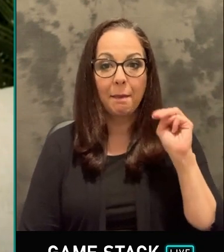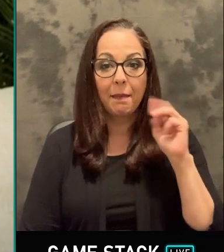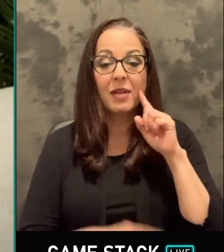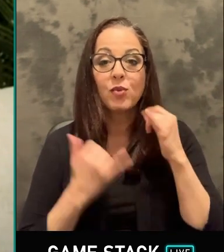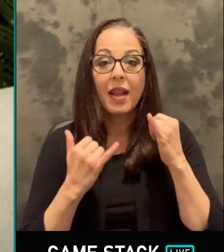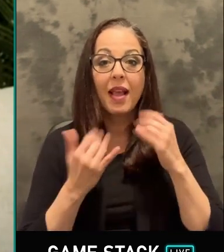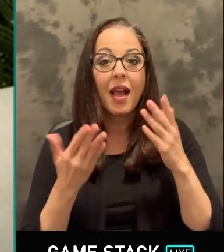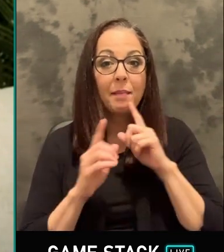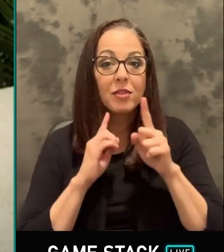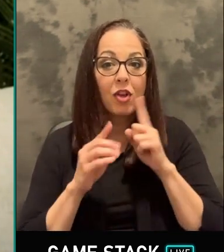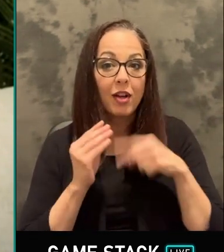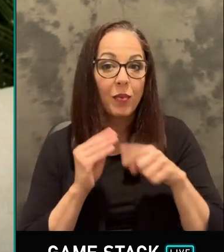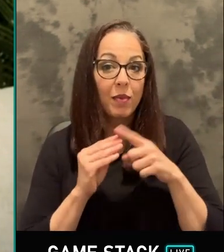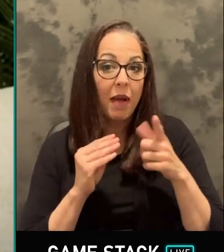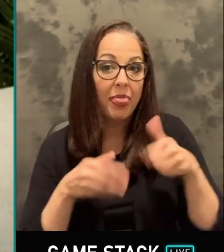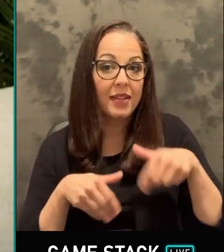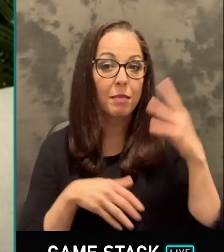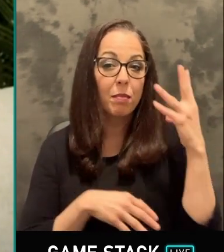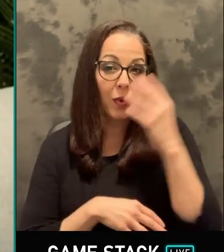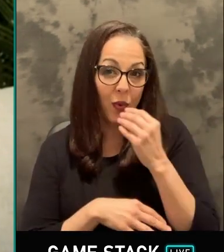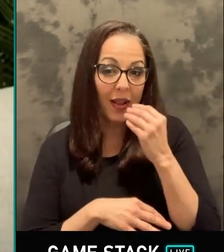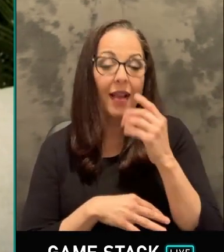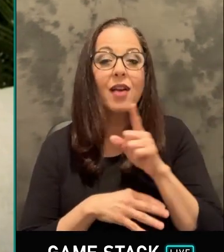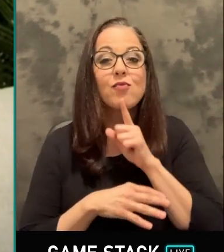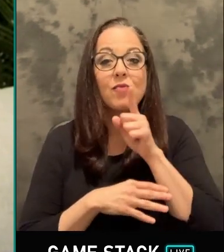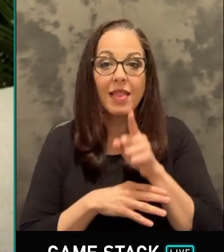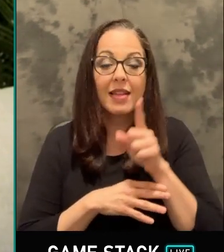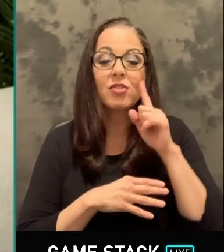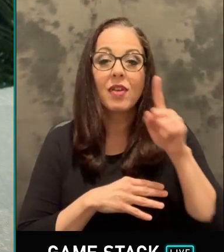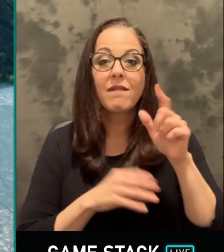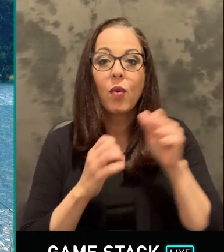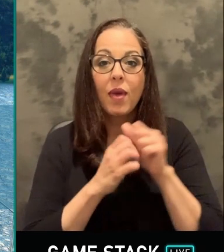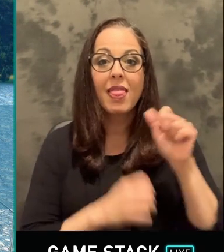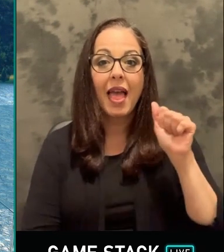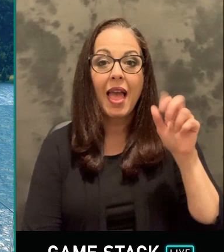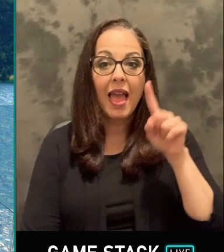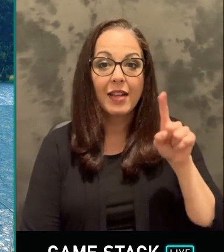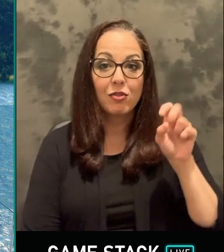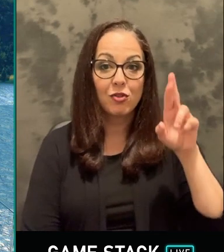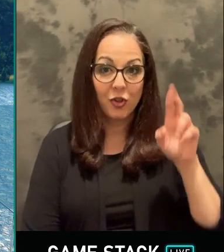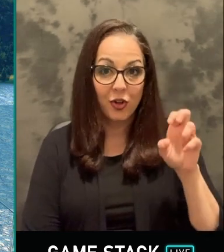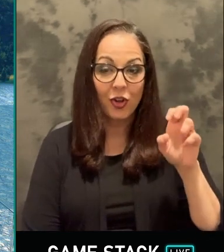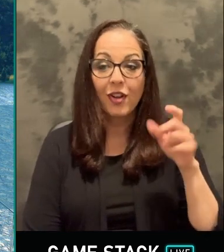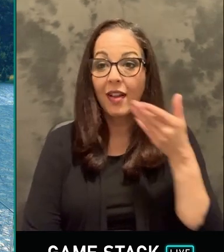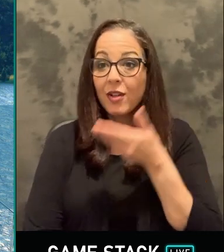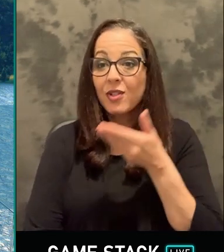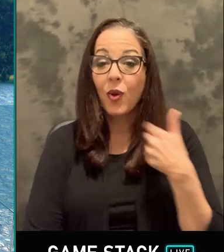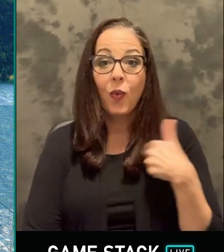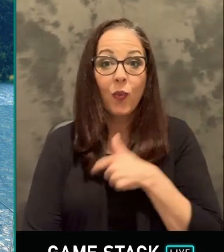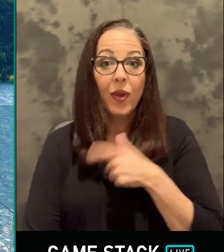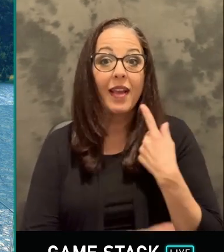Flight Simulator made with Azure. So, we've been said that the wheel for a new